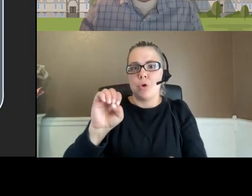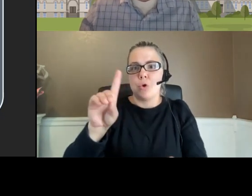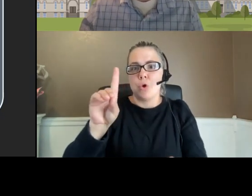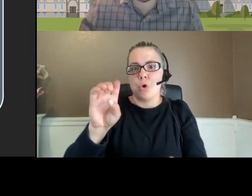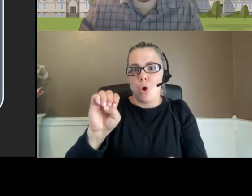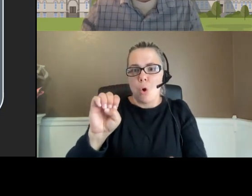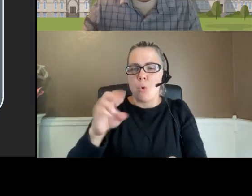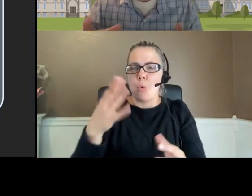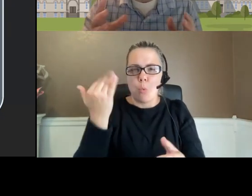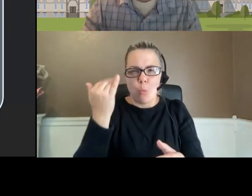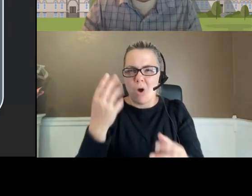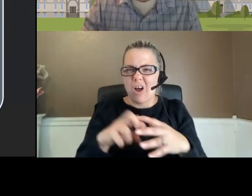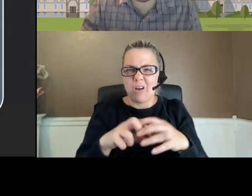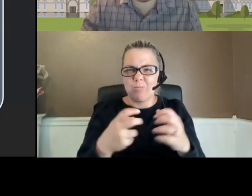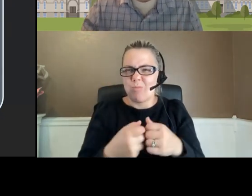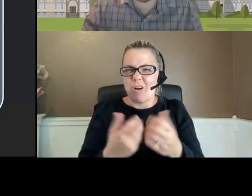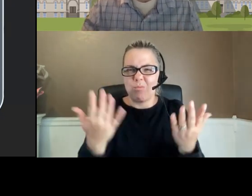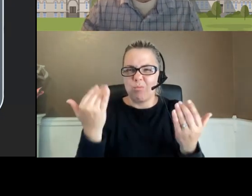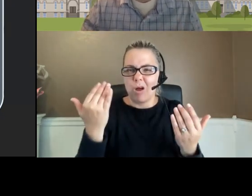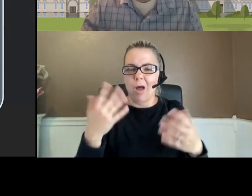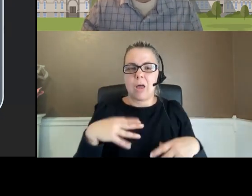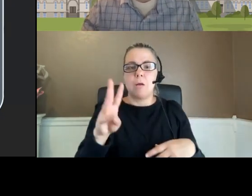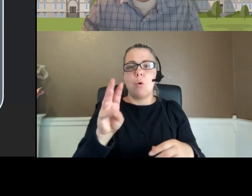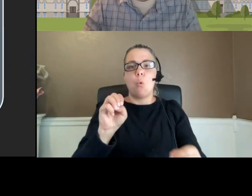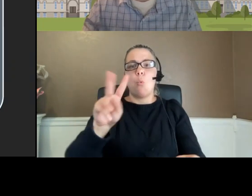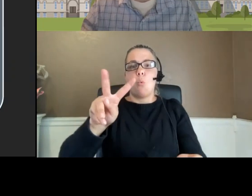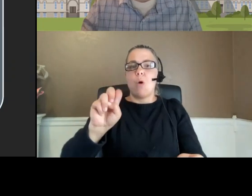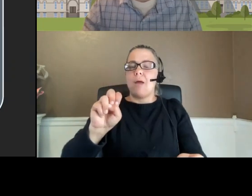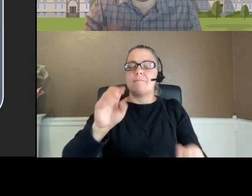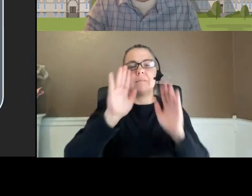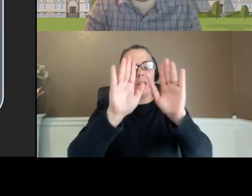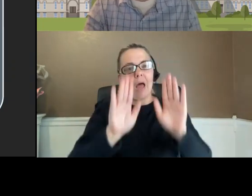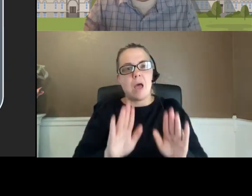WAVE provides a real easy and excellent tool that bridges that gap between the